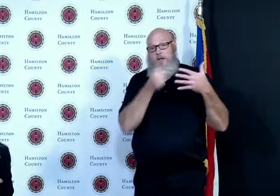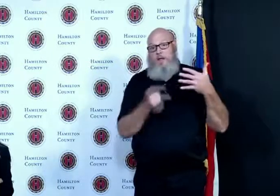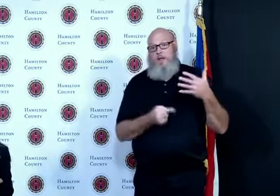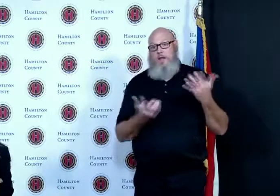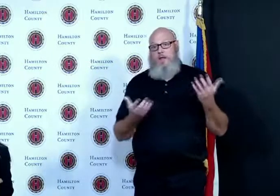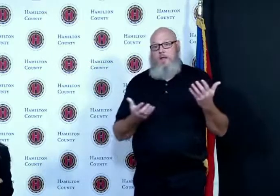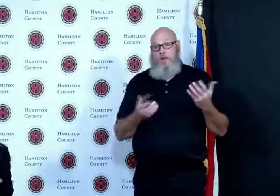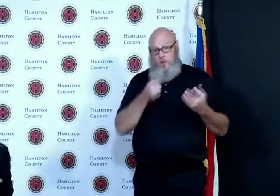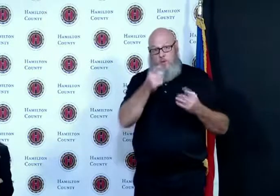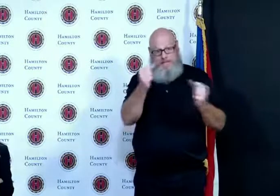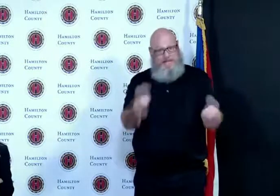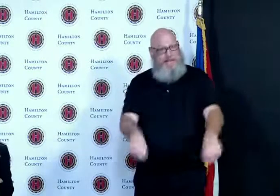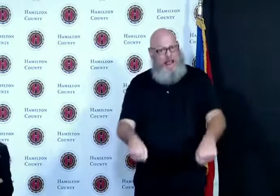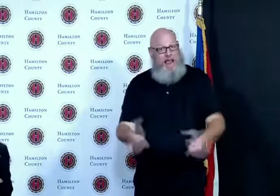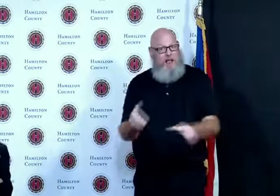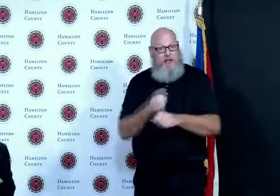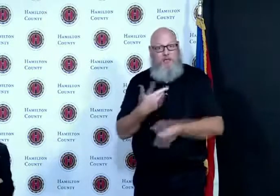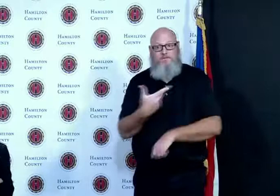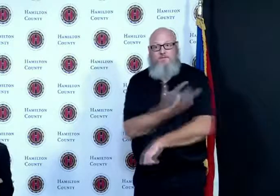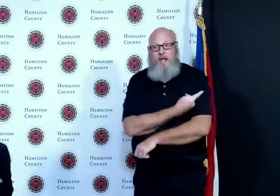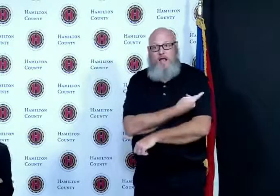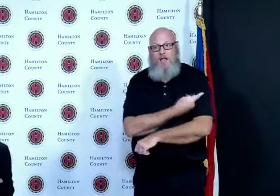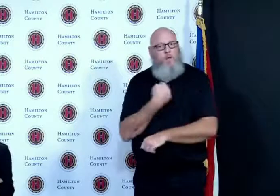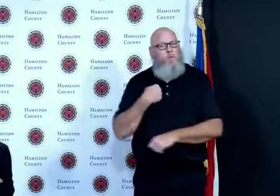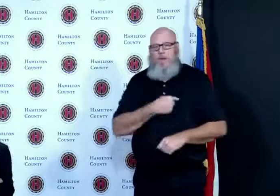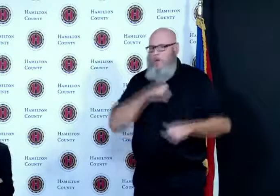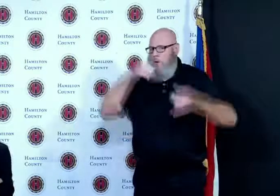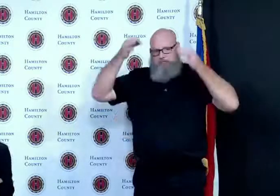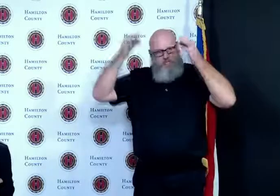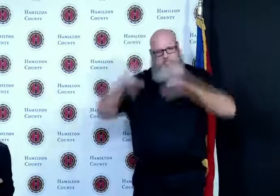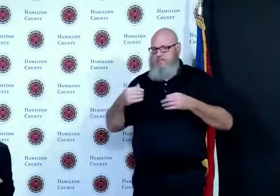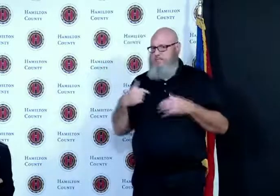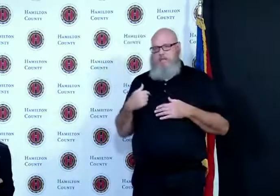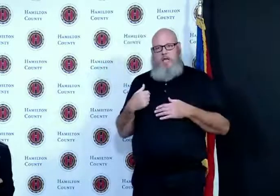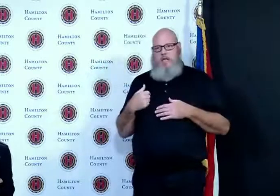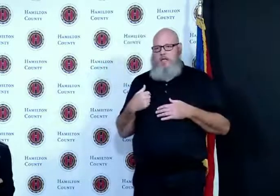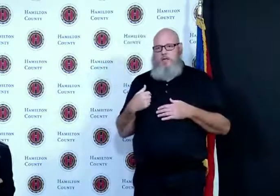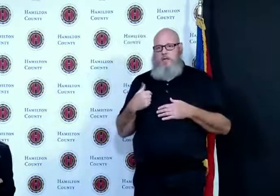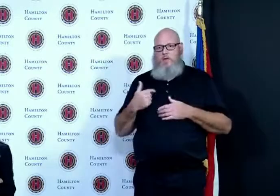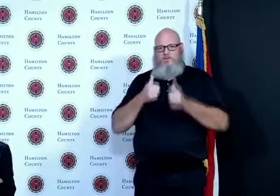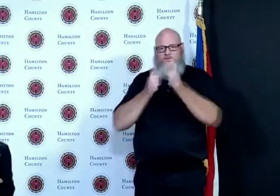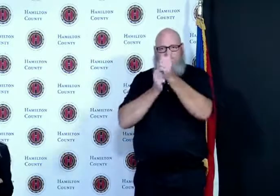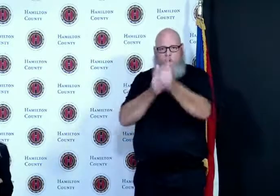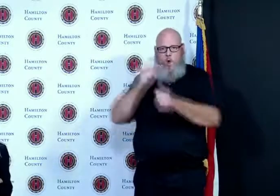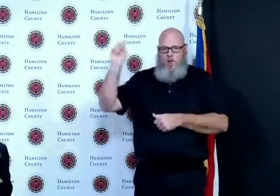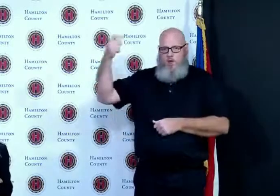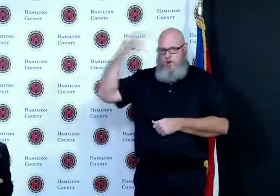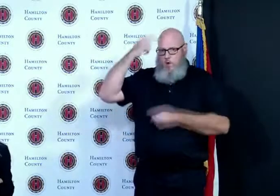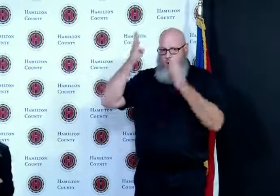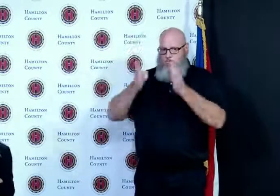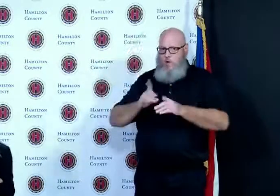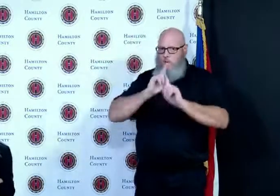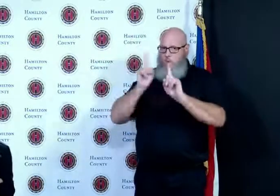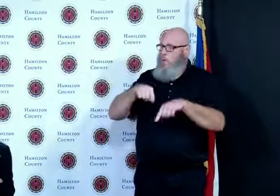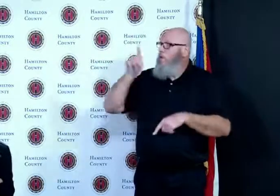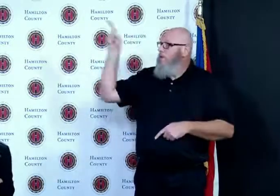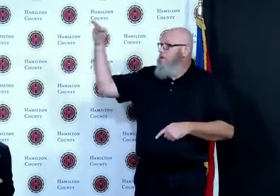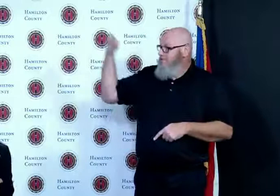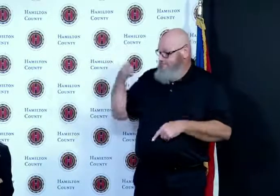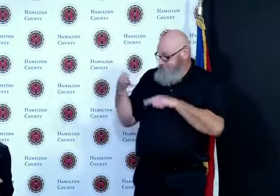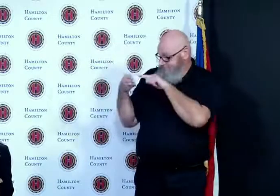the state level we are obligated to follow that criteria to follow that priority system